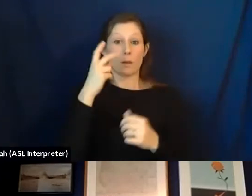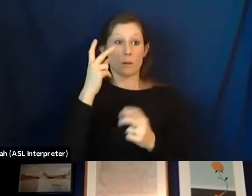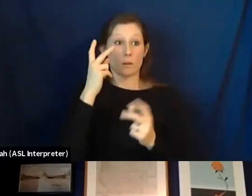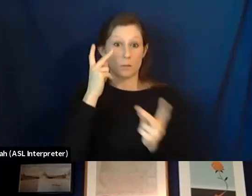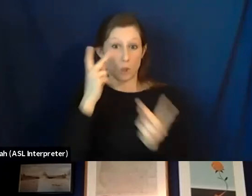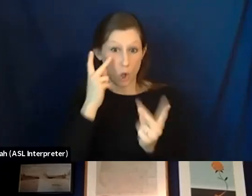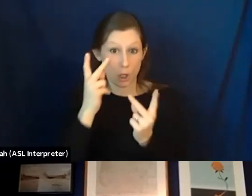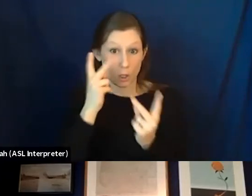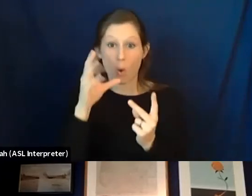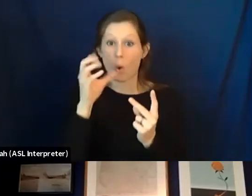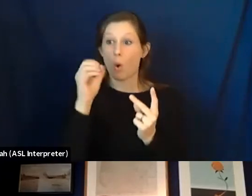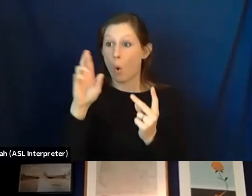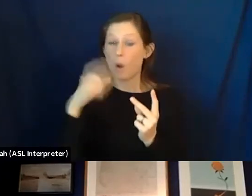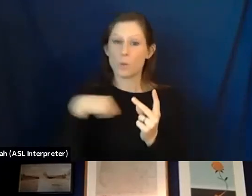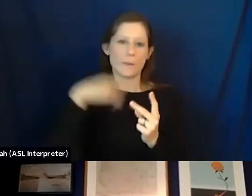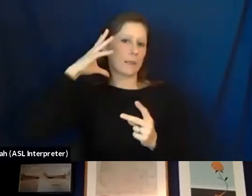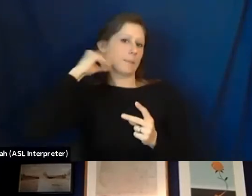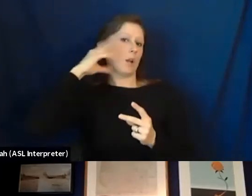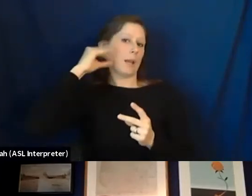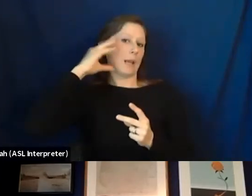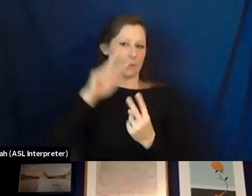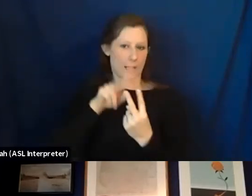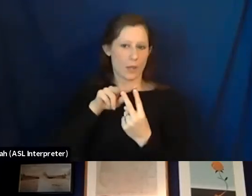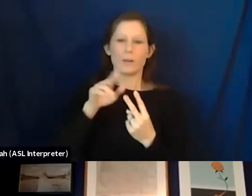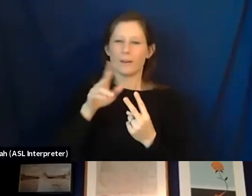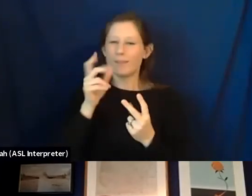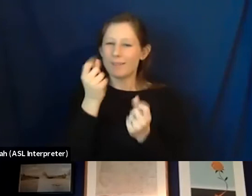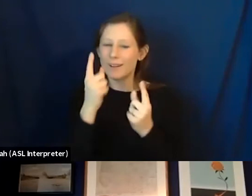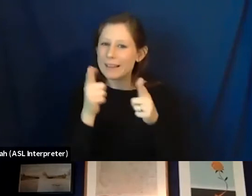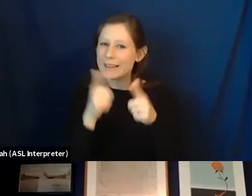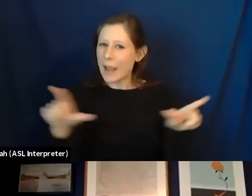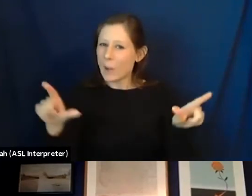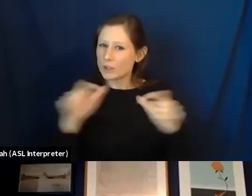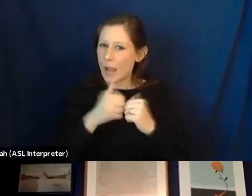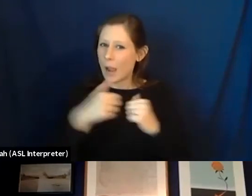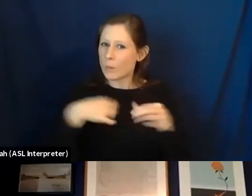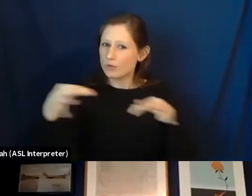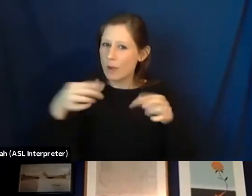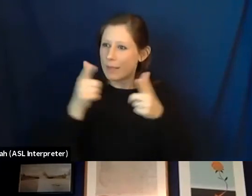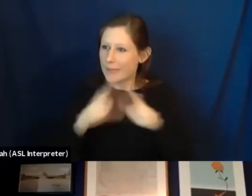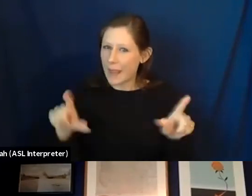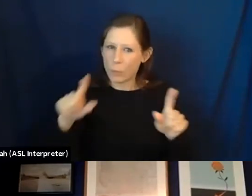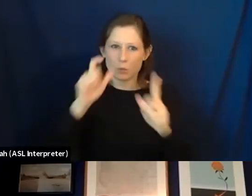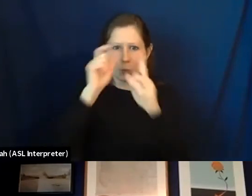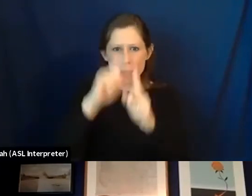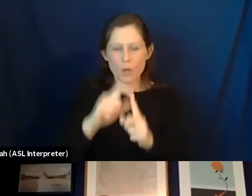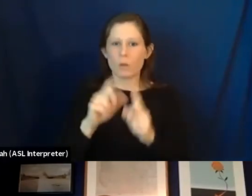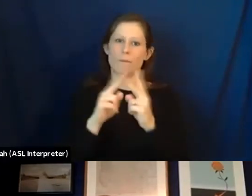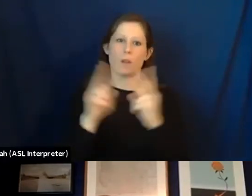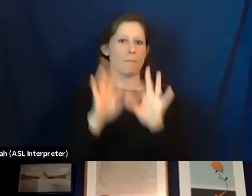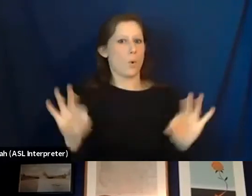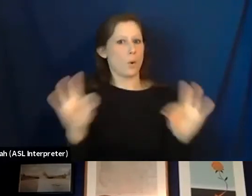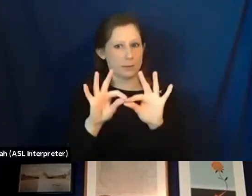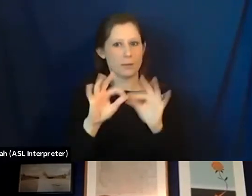what are the see how the language is variables that we use right um uh what are the experiences